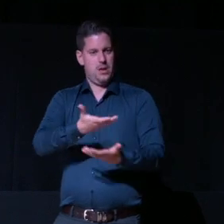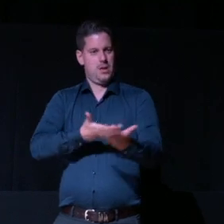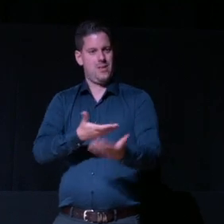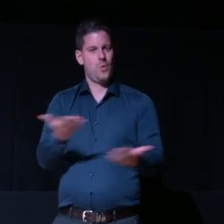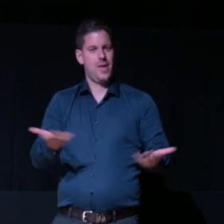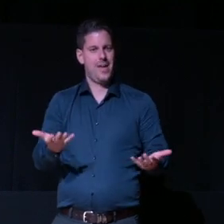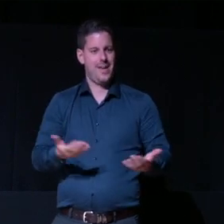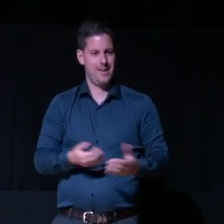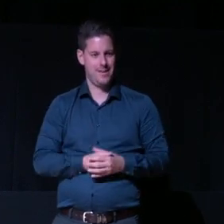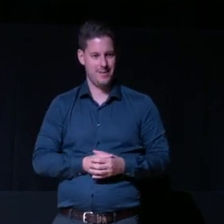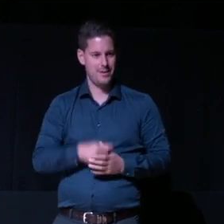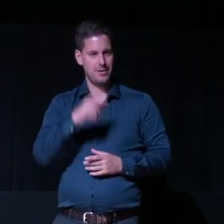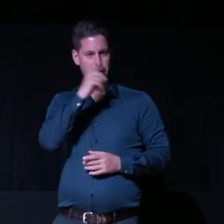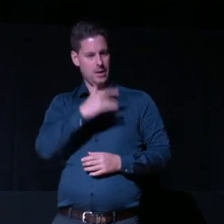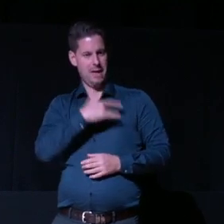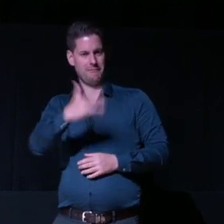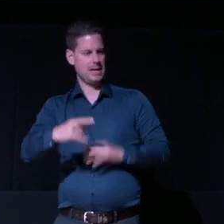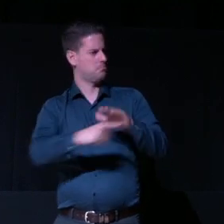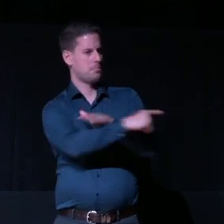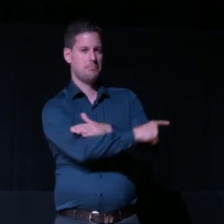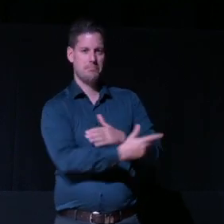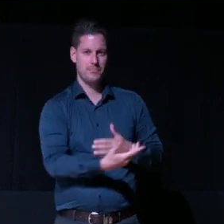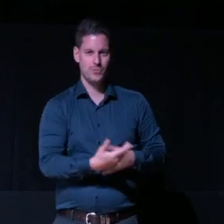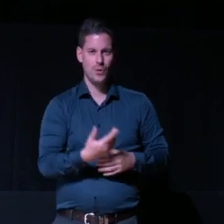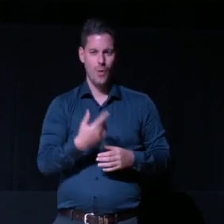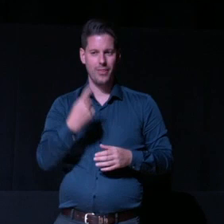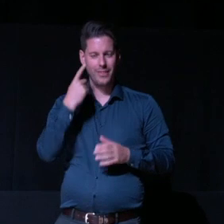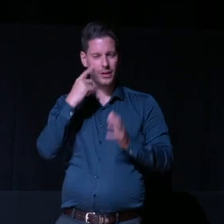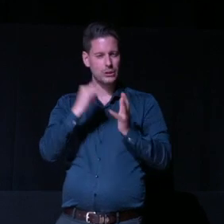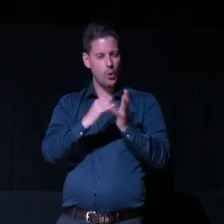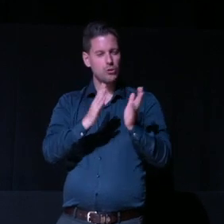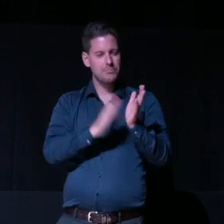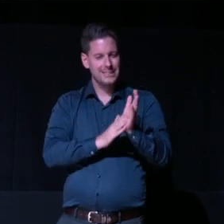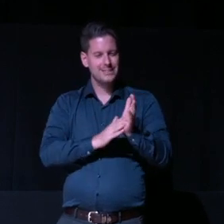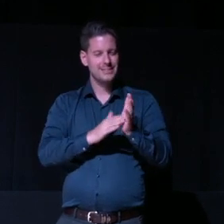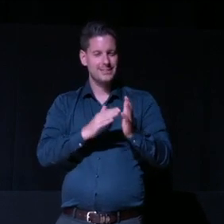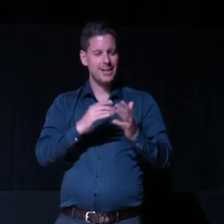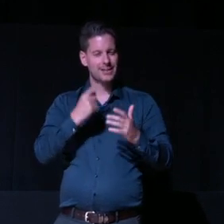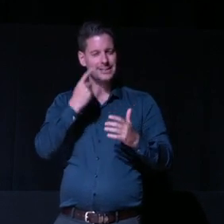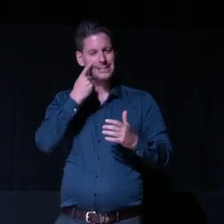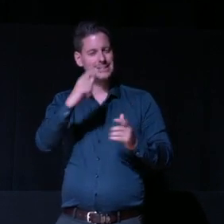reached a different part in the sort of cycle of the way that social media does that as well. I think there's certainly been, in the early days